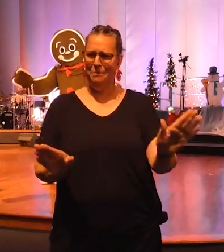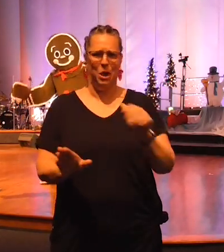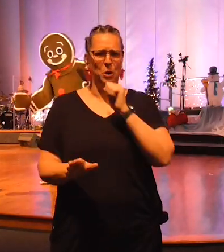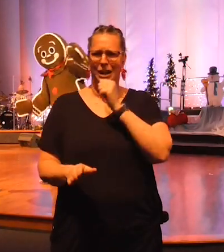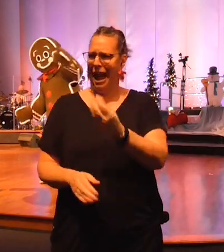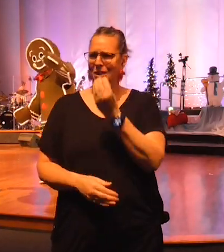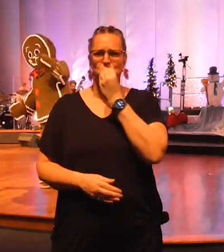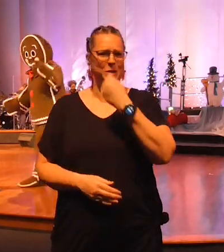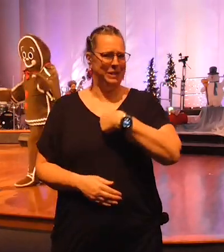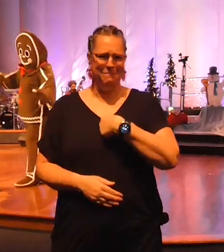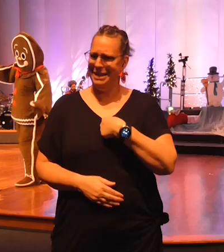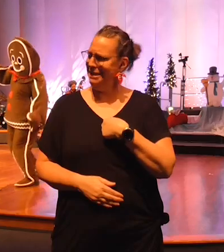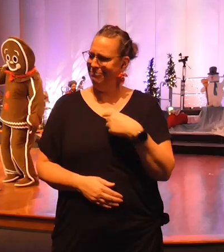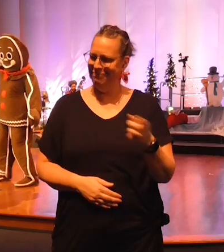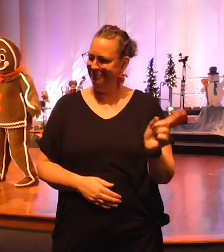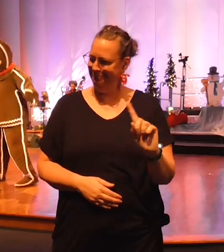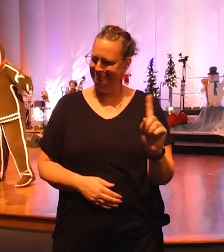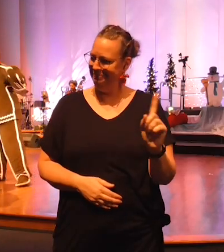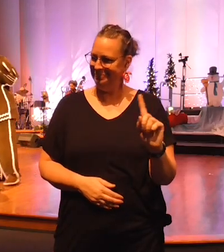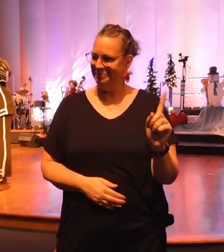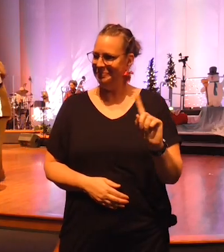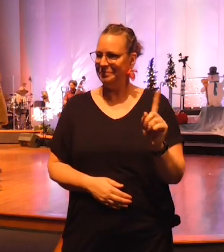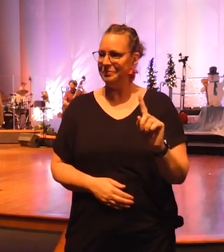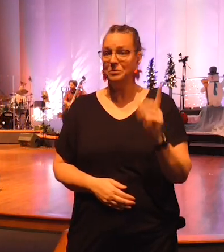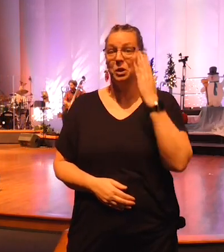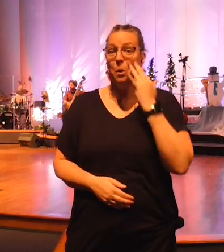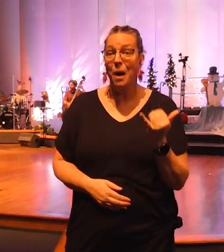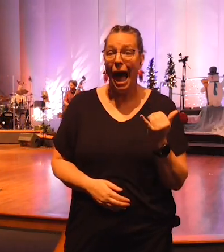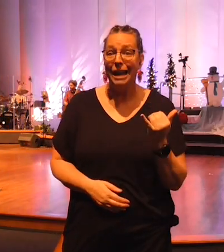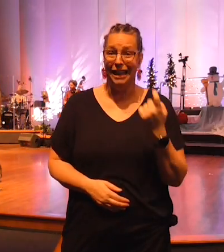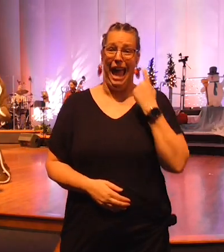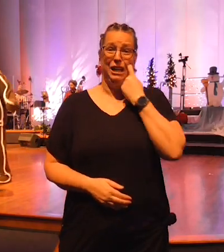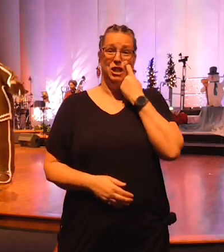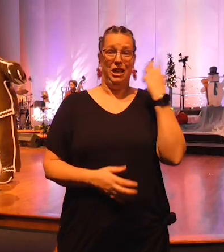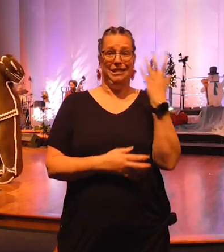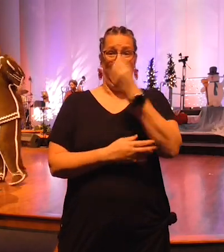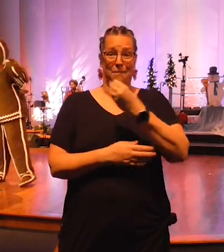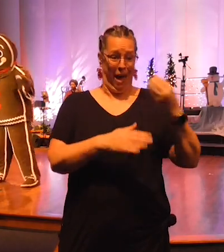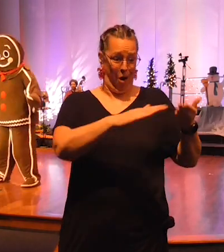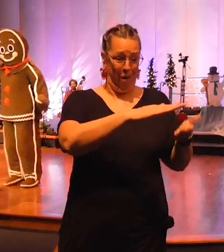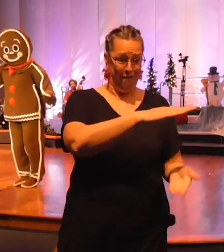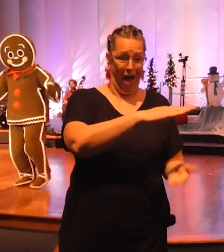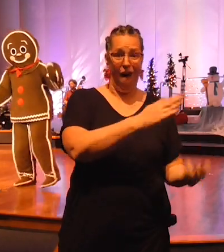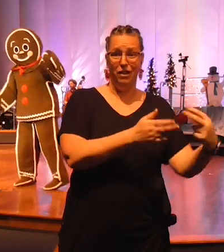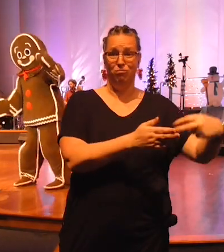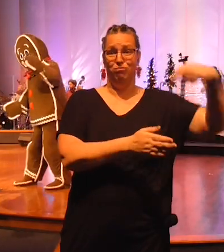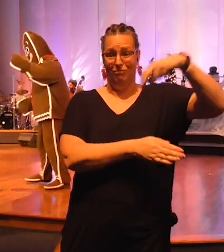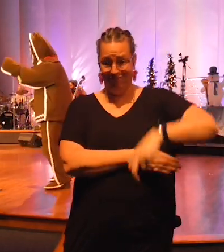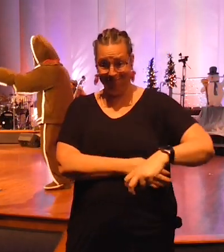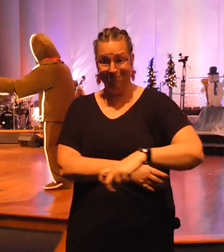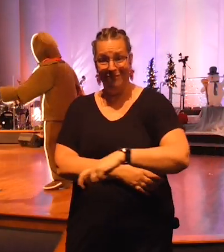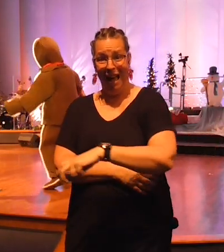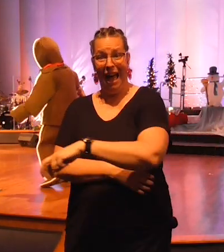said no way Miss cow no way you're not going to mess with me cuz I just just